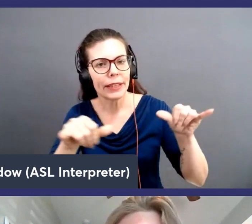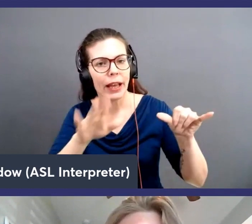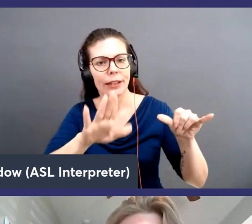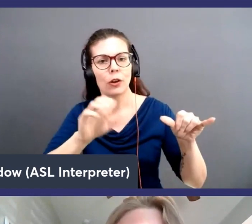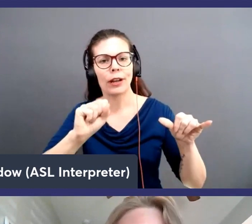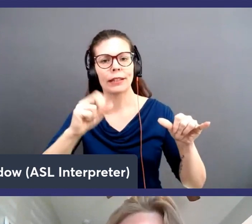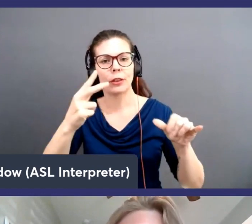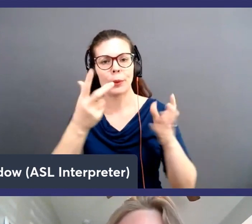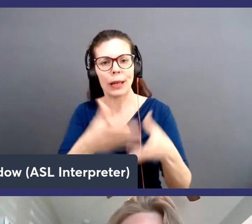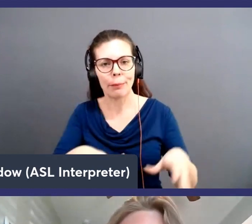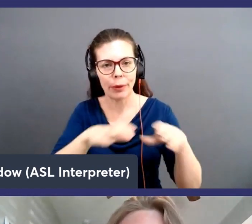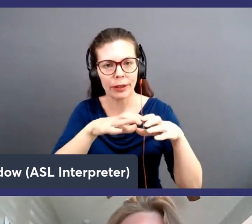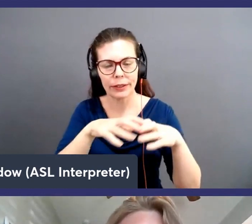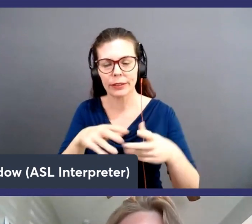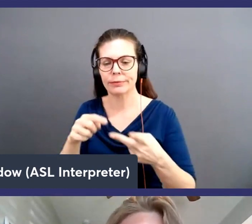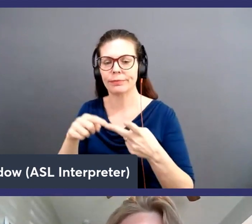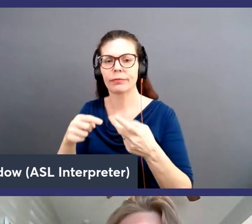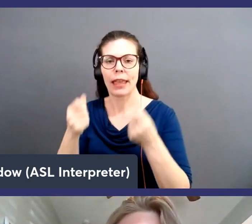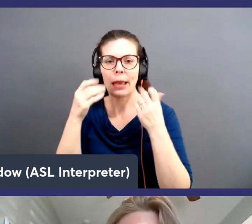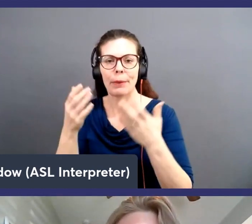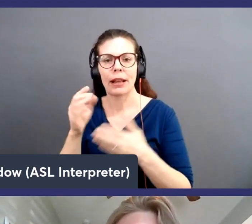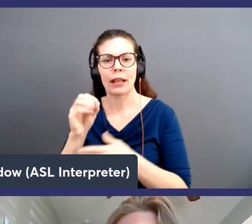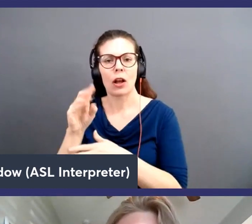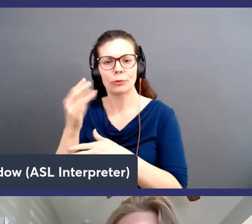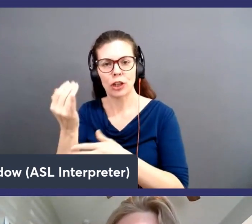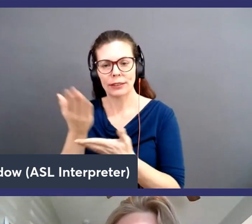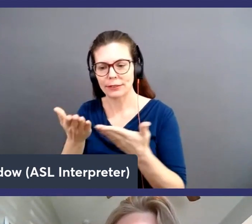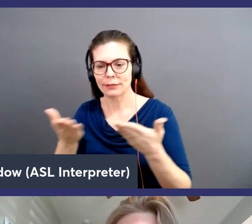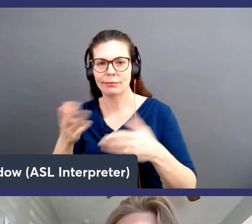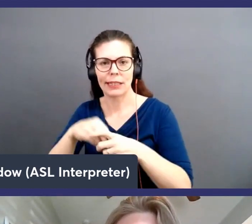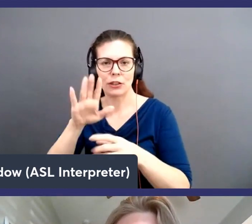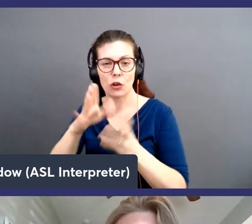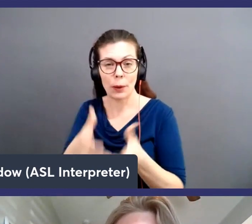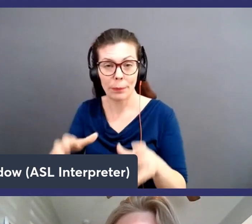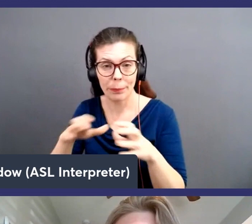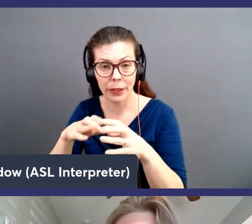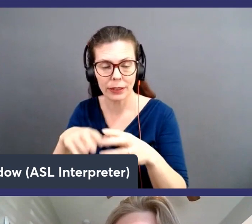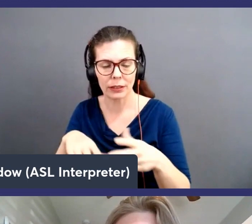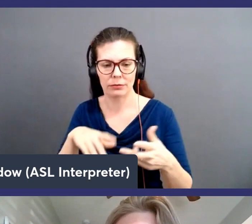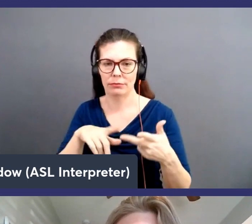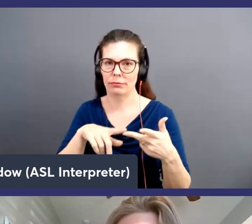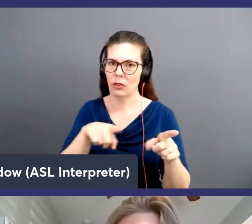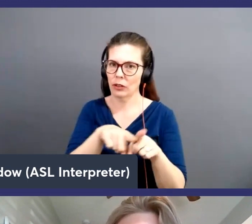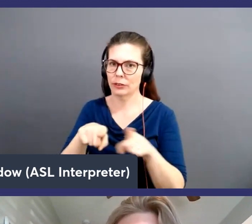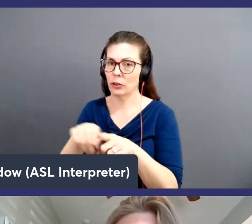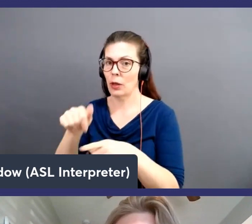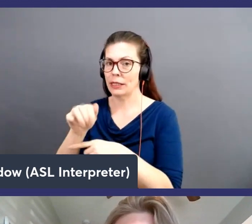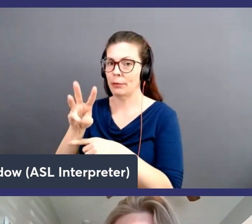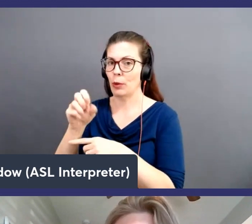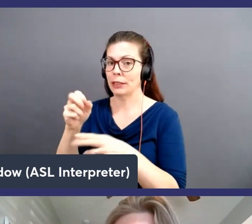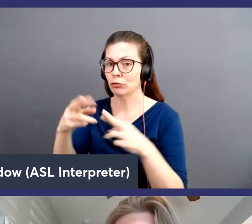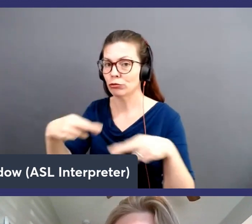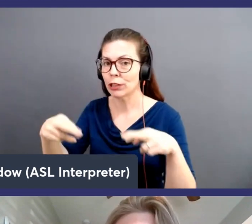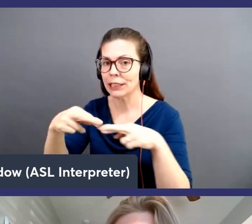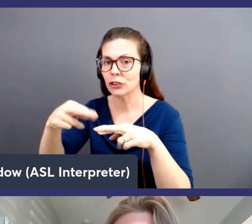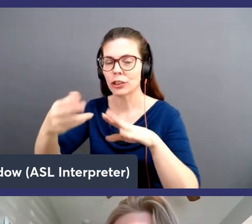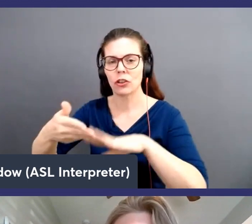It depends on the number of objects that are there in your S3 bucket. It also depends on the AWS region you are operating the network in,